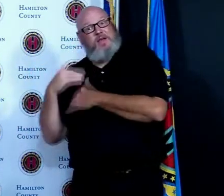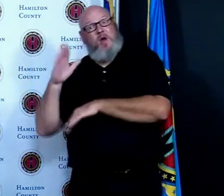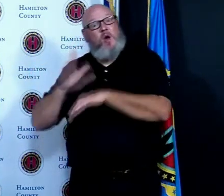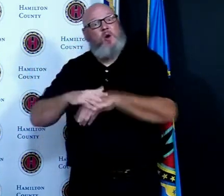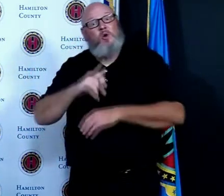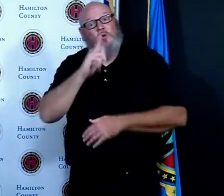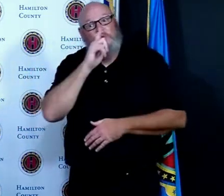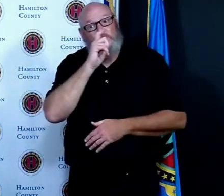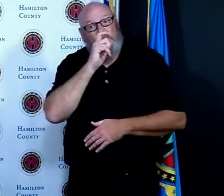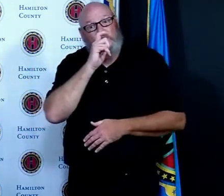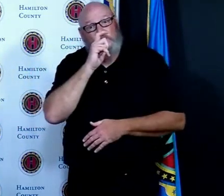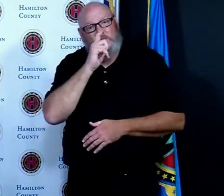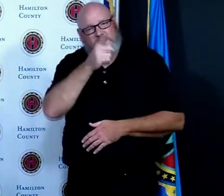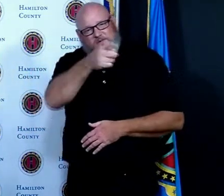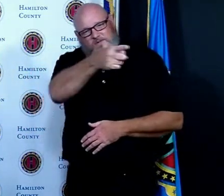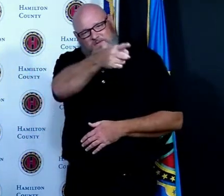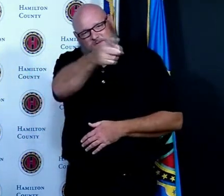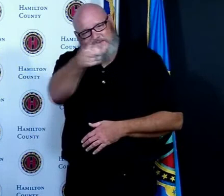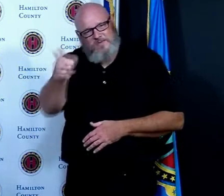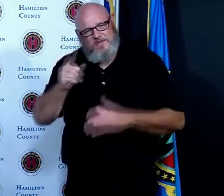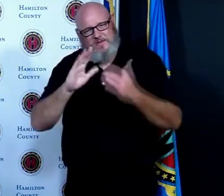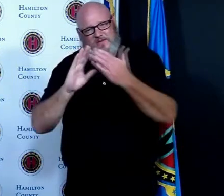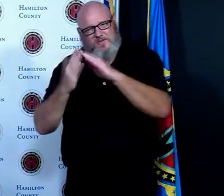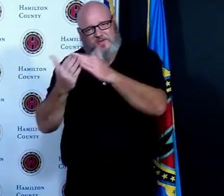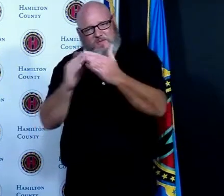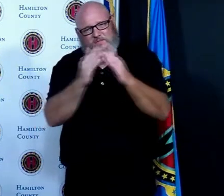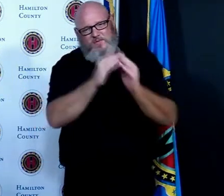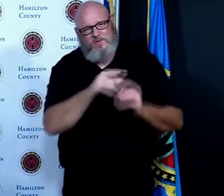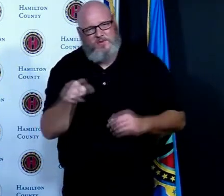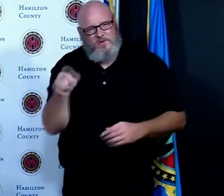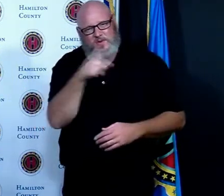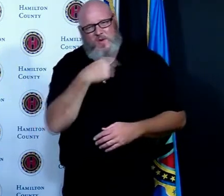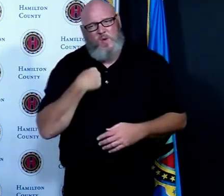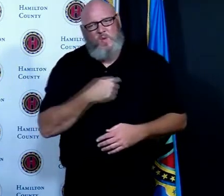and the fact that we've seen this marked uptick in the last two weeks really I think is purely clear